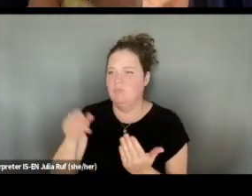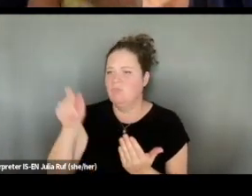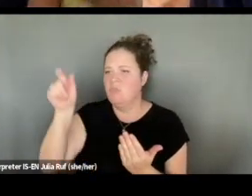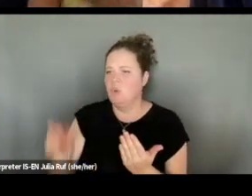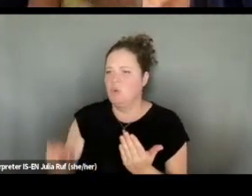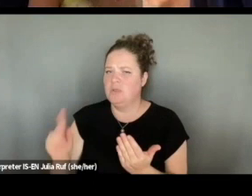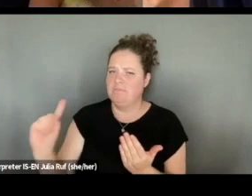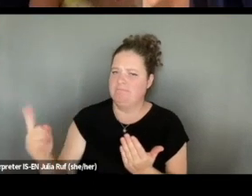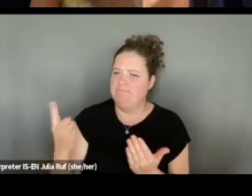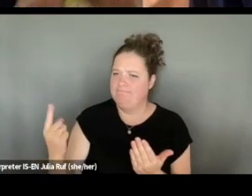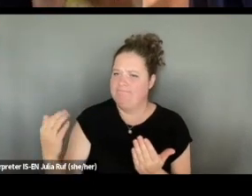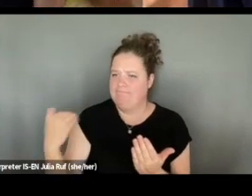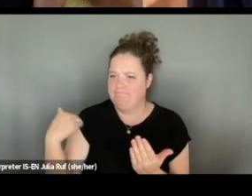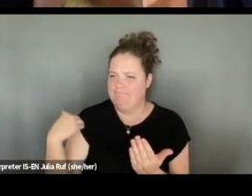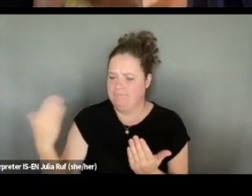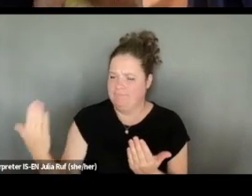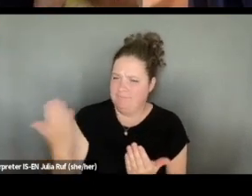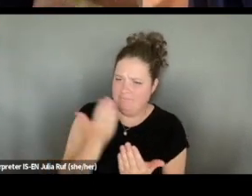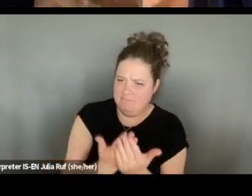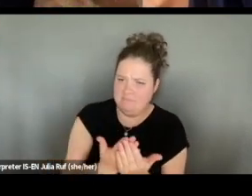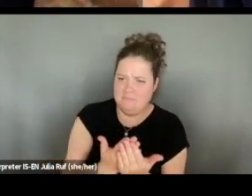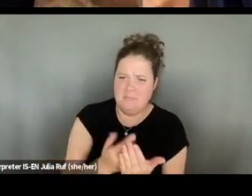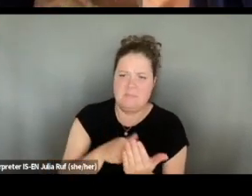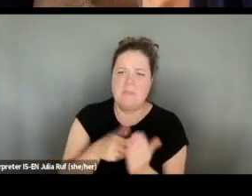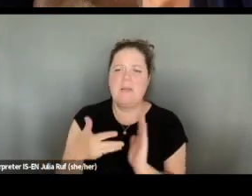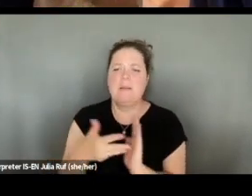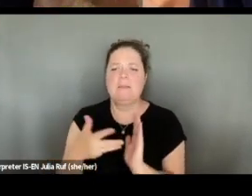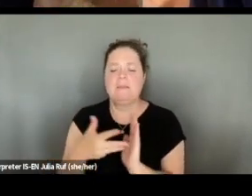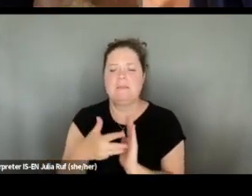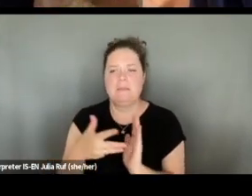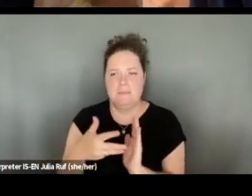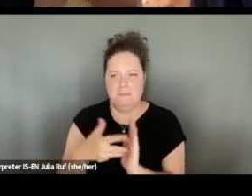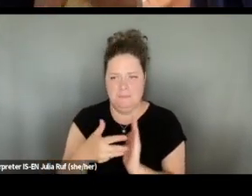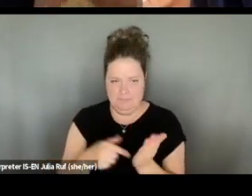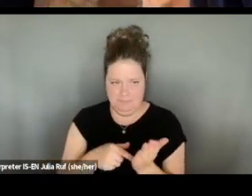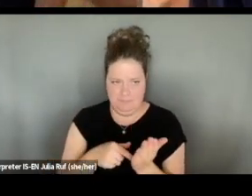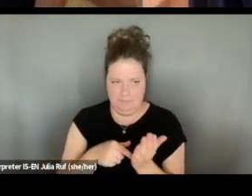project that we get from organizations, then we want to make sure